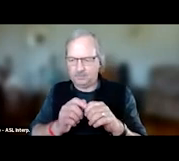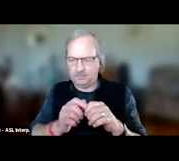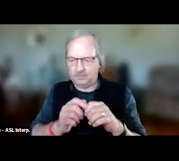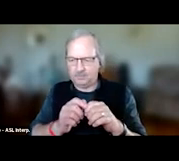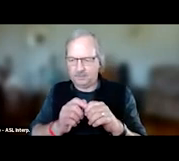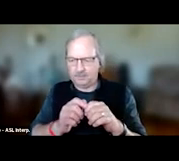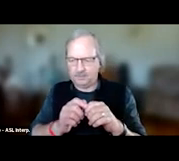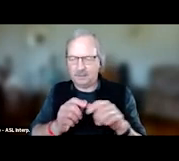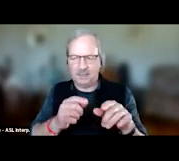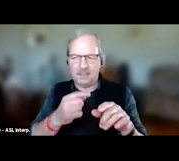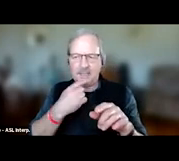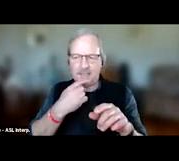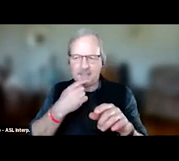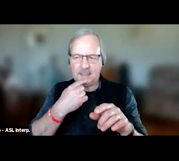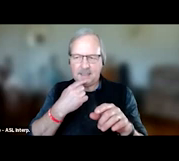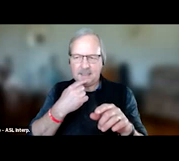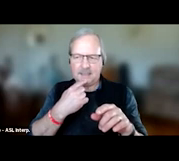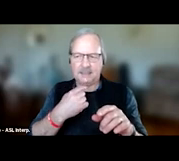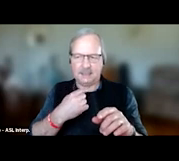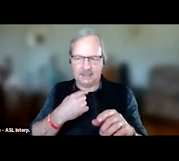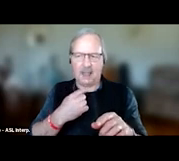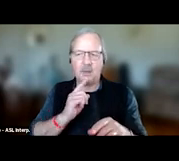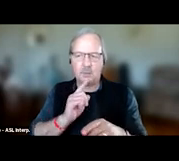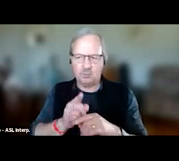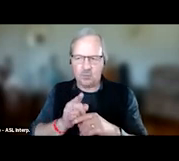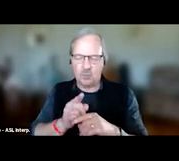But he told the truth, you know, he did his same process.